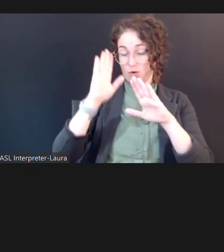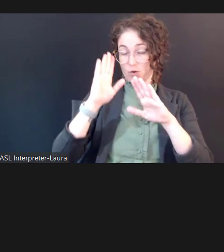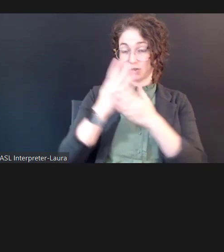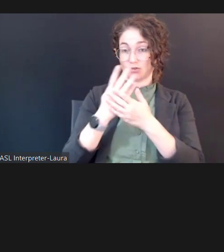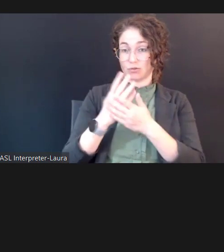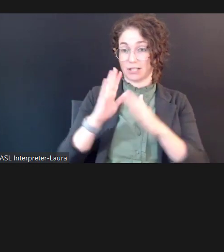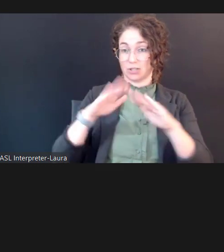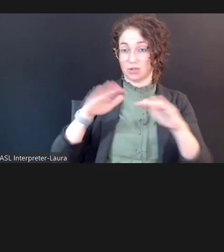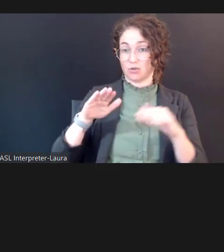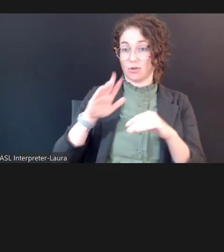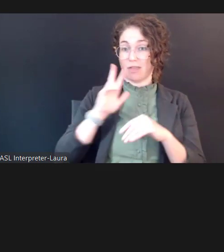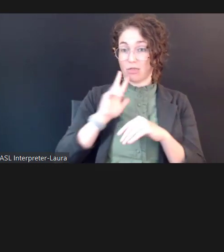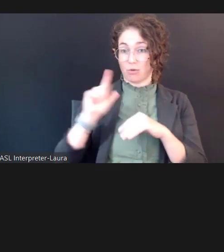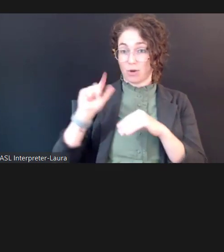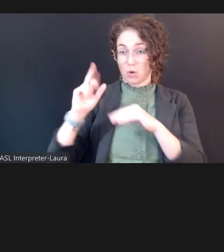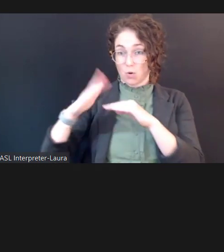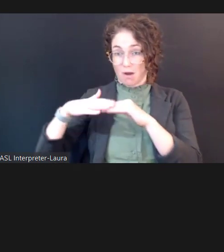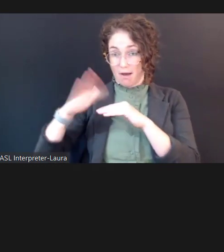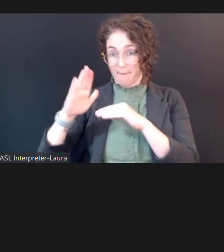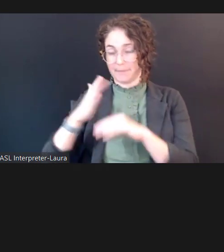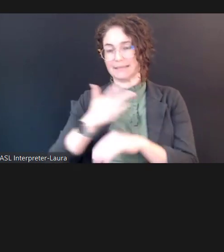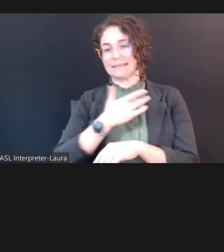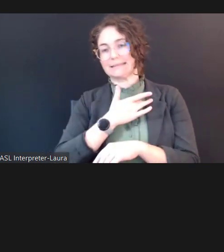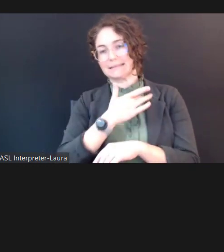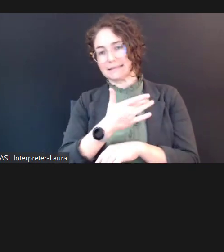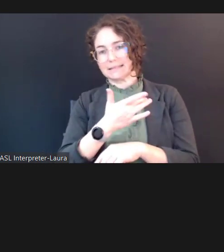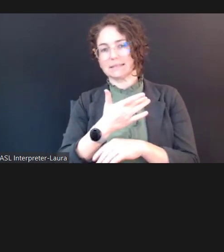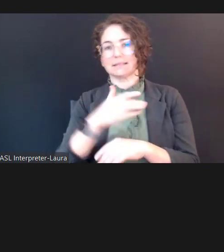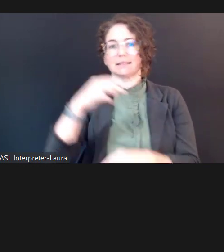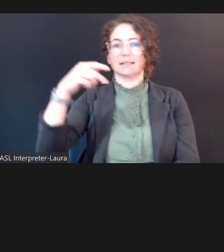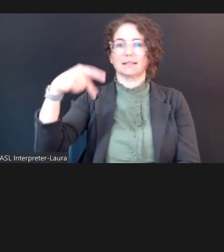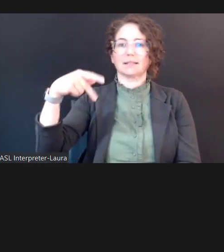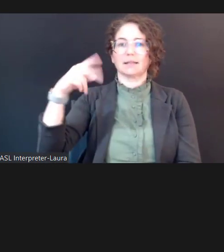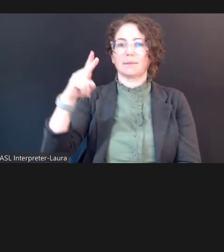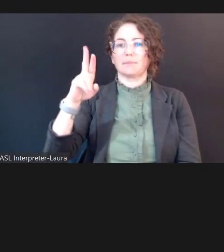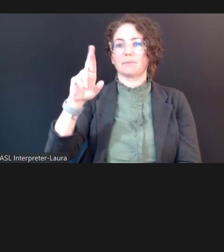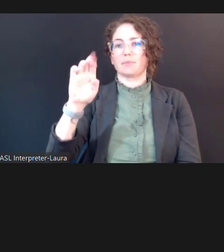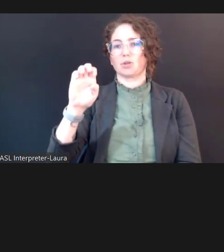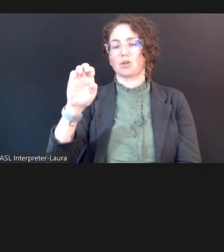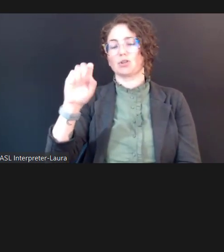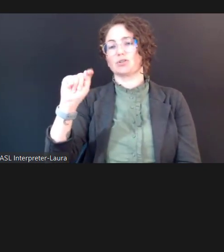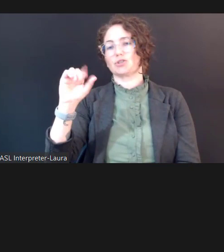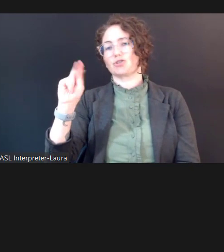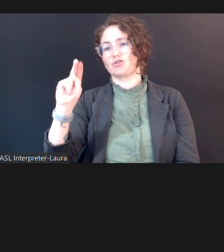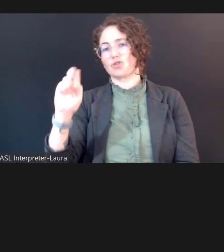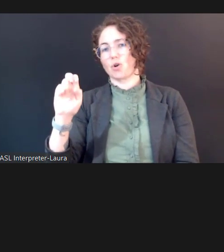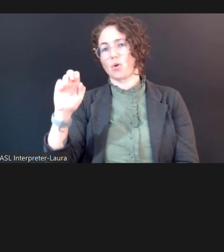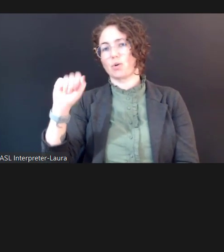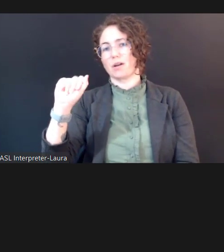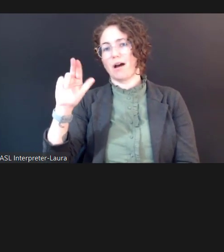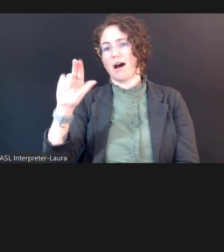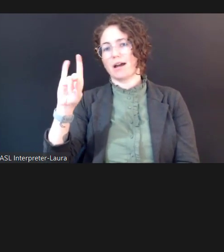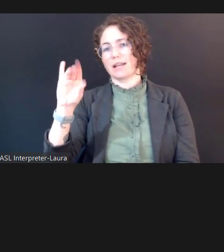or older, historically Pure Tone Audiometry has been considered the recommended method for this age group.